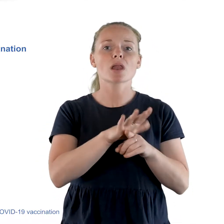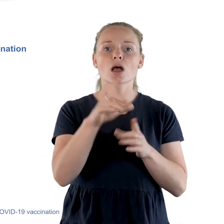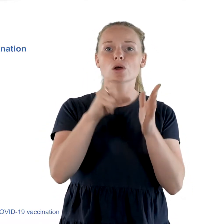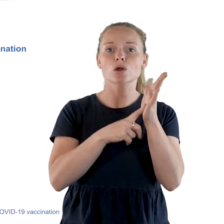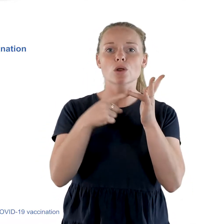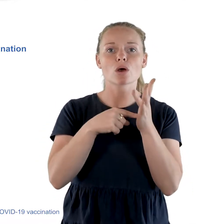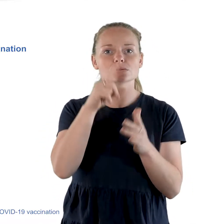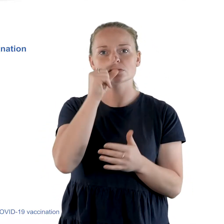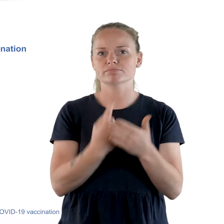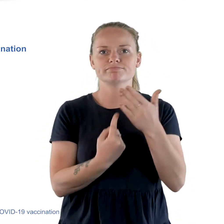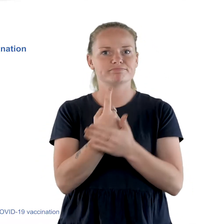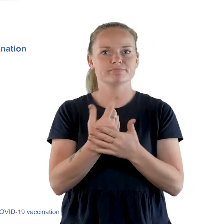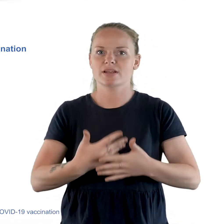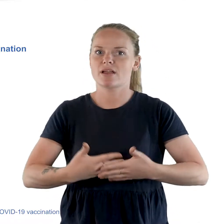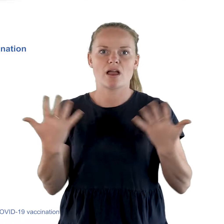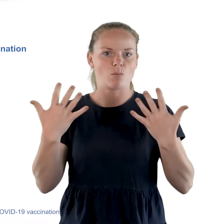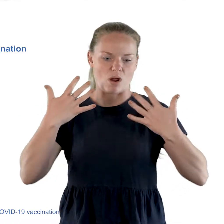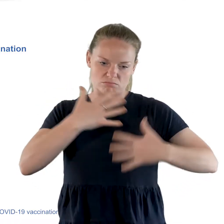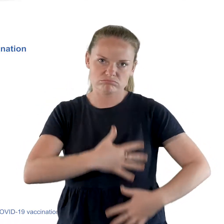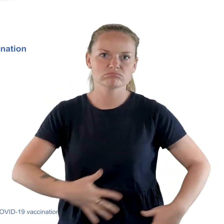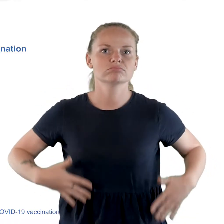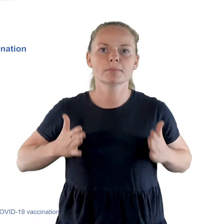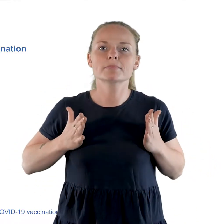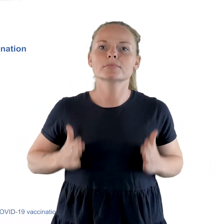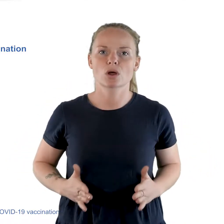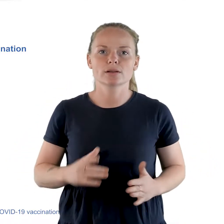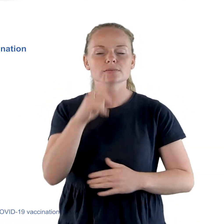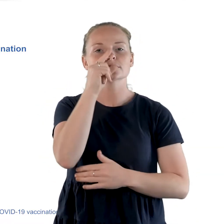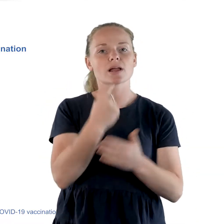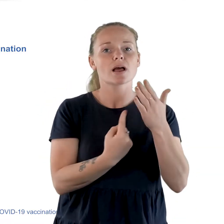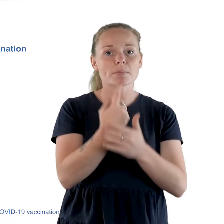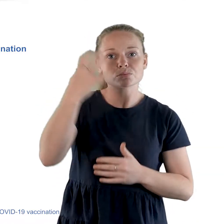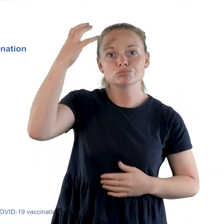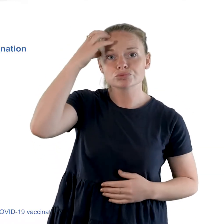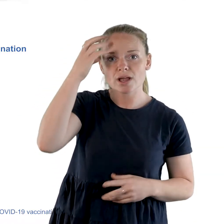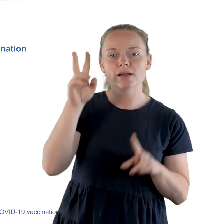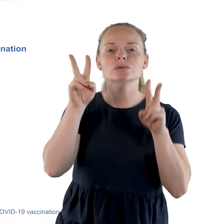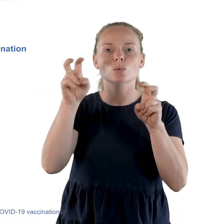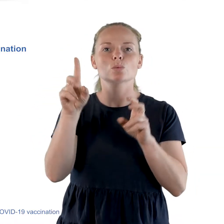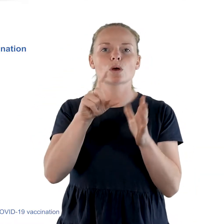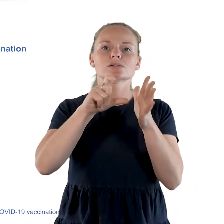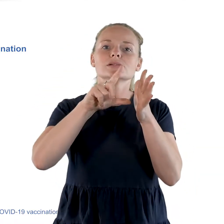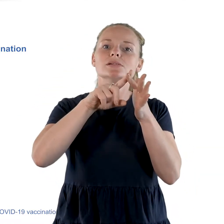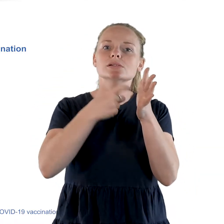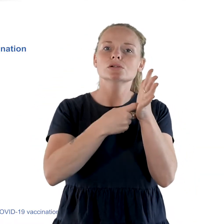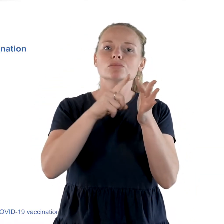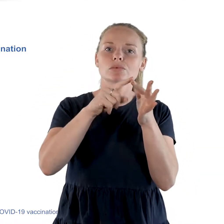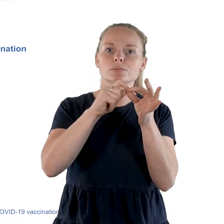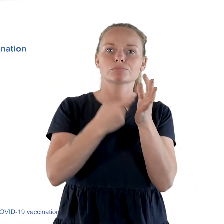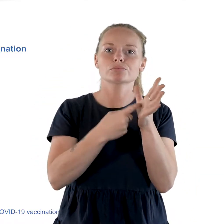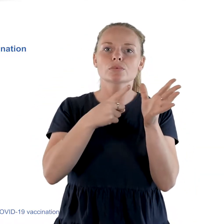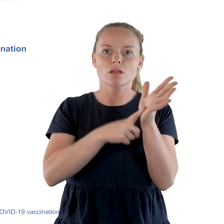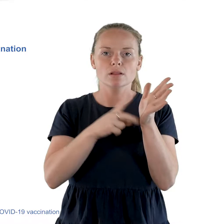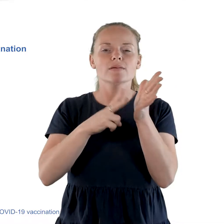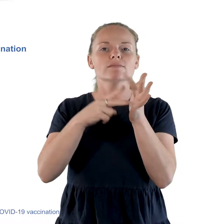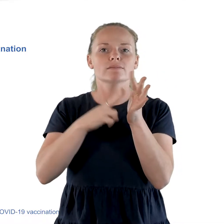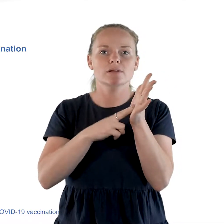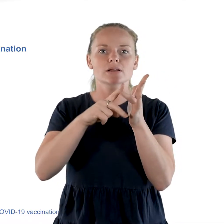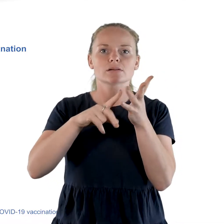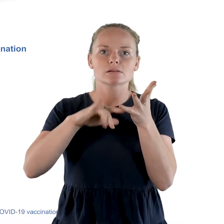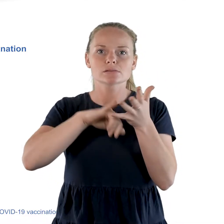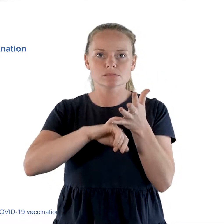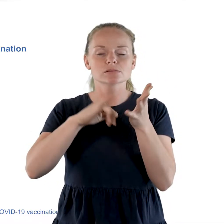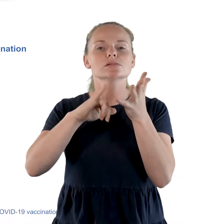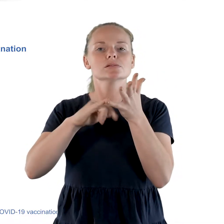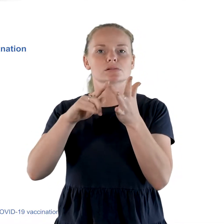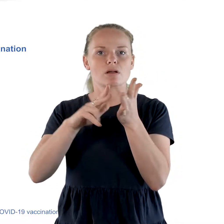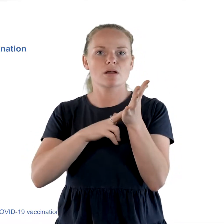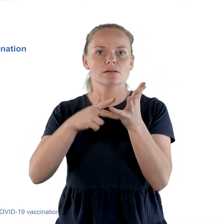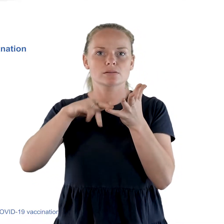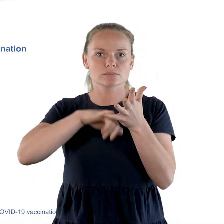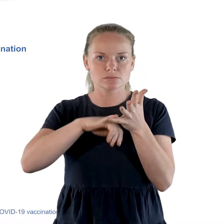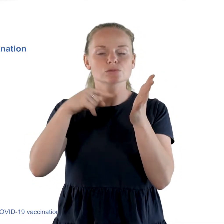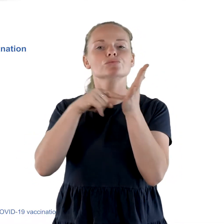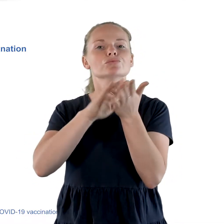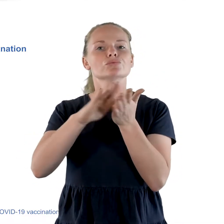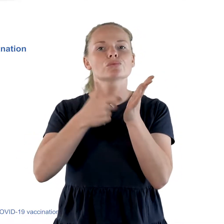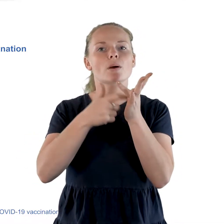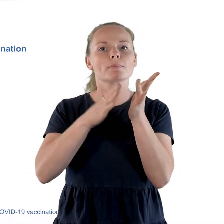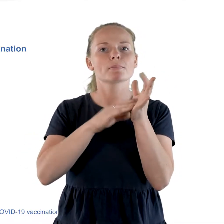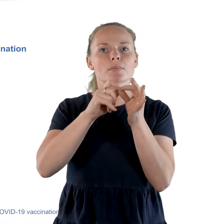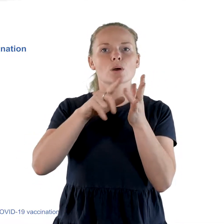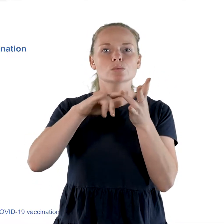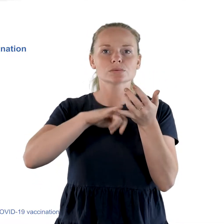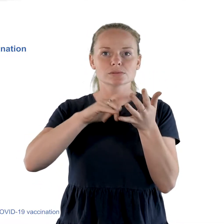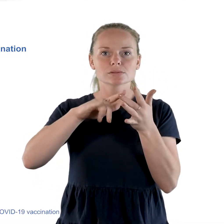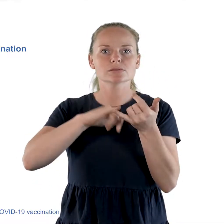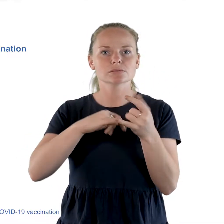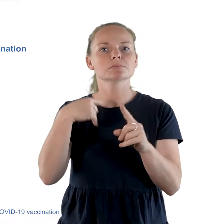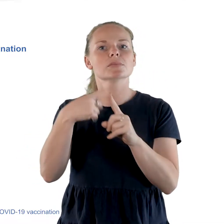The blood clots can occur at different parts of the body, including the brain (this is called cerebral venous sinus thrombosis)